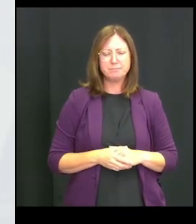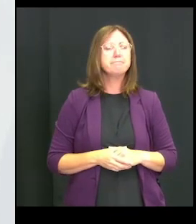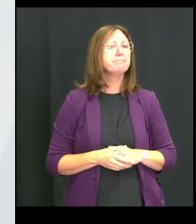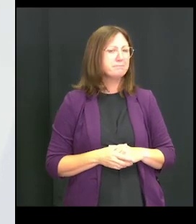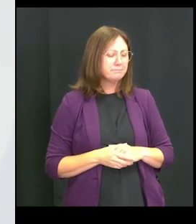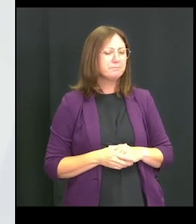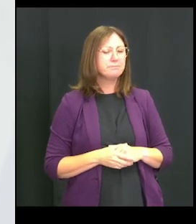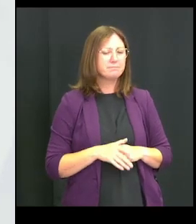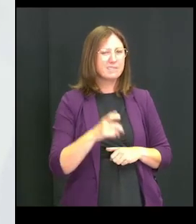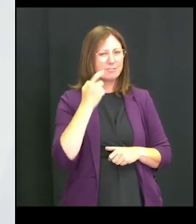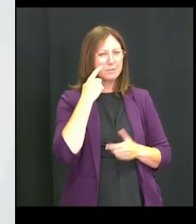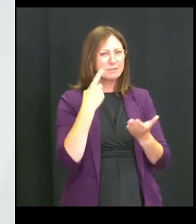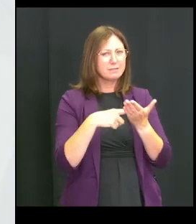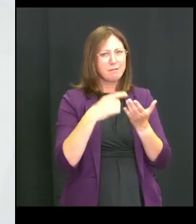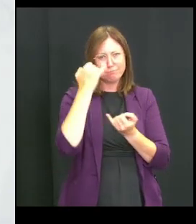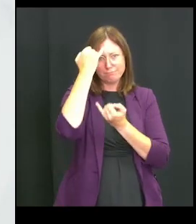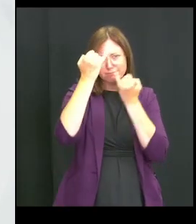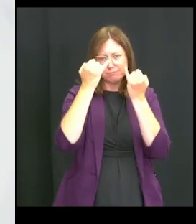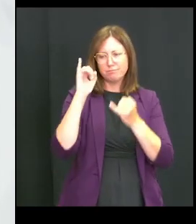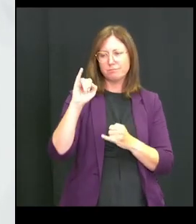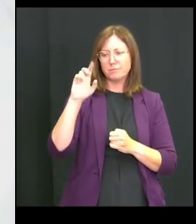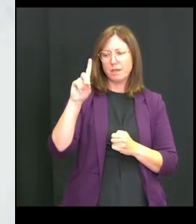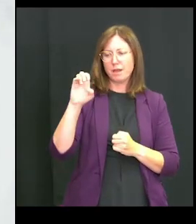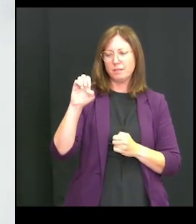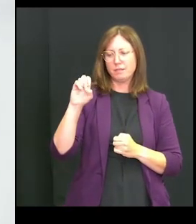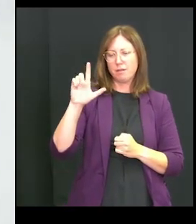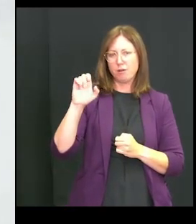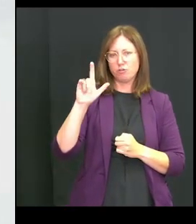You mentioned ideology, and I think that was one of the things that really,